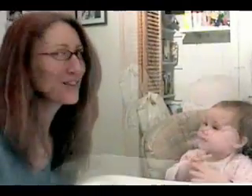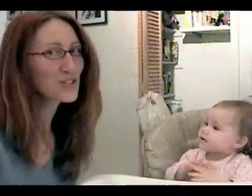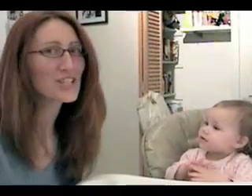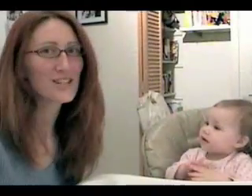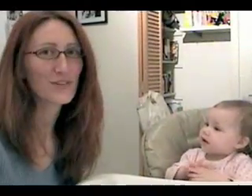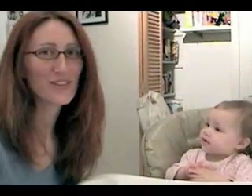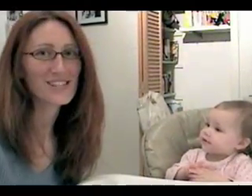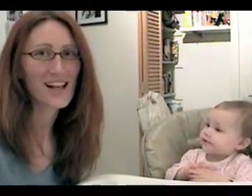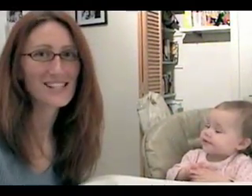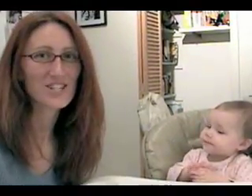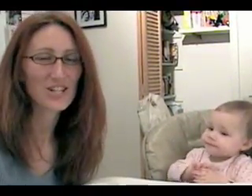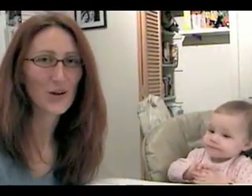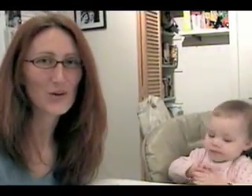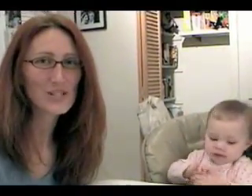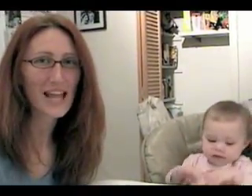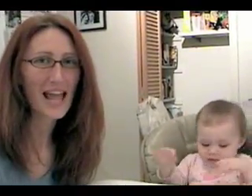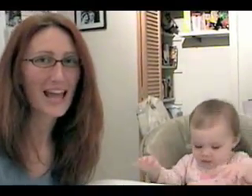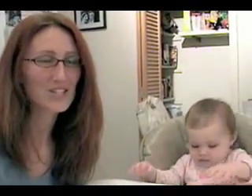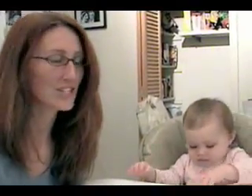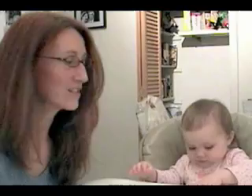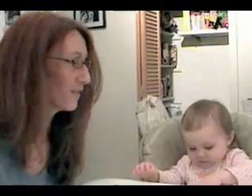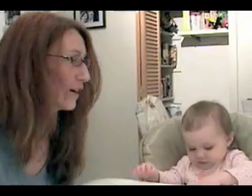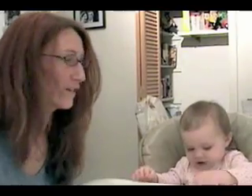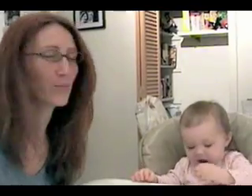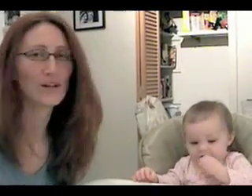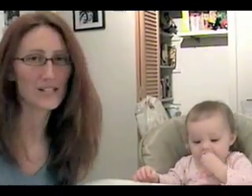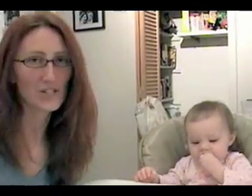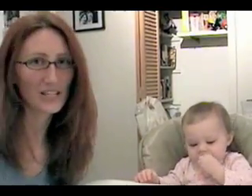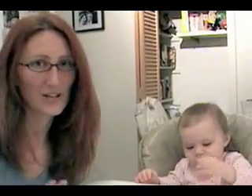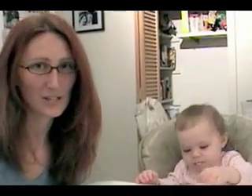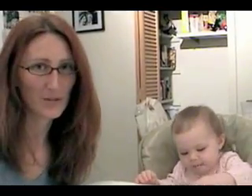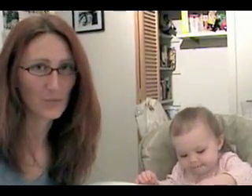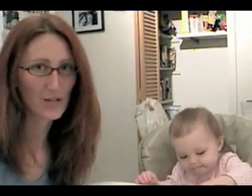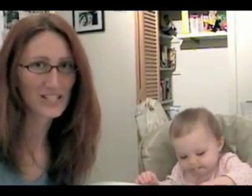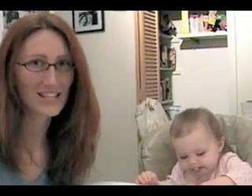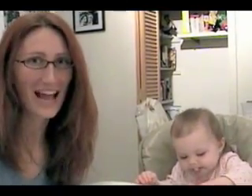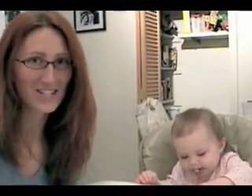Those are just the few of the signs that she knows. And she is very verbal as you can hear some of the words as she signs them.